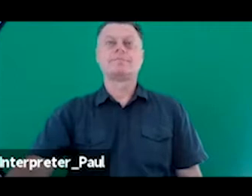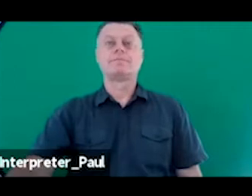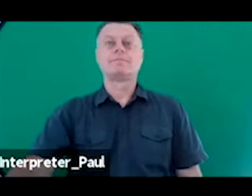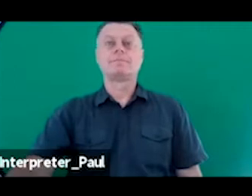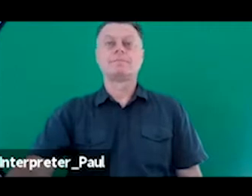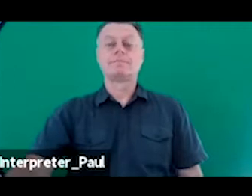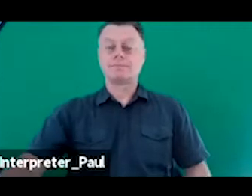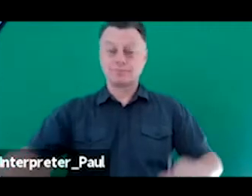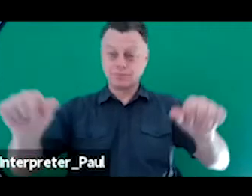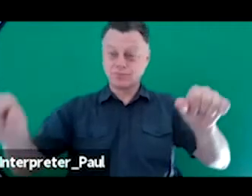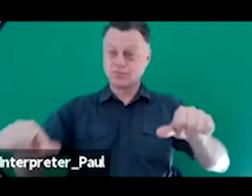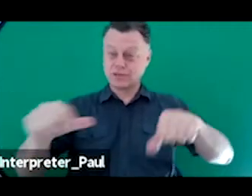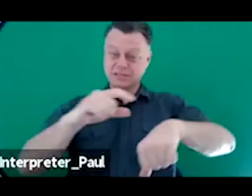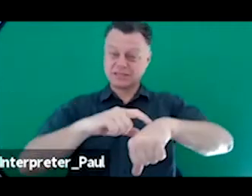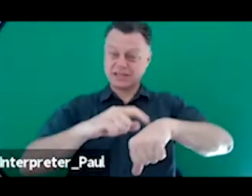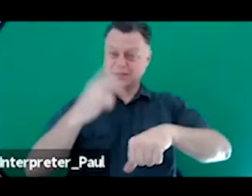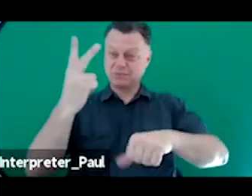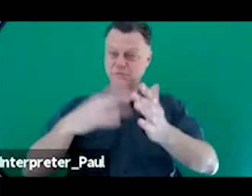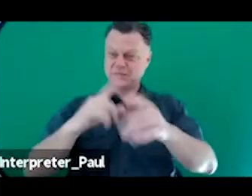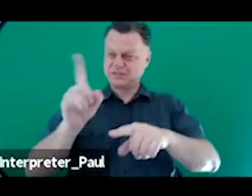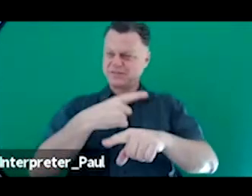Alright, that was two minutes. It goes by pretty quickly when you are